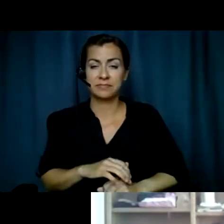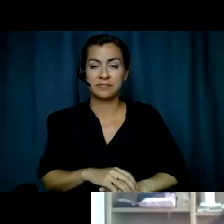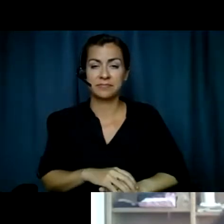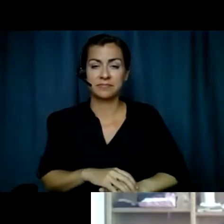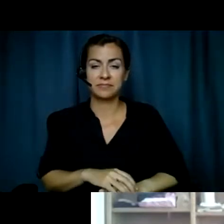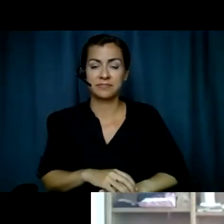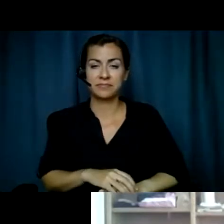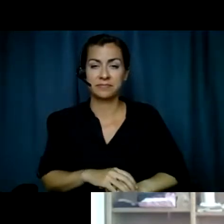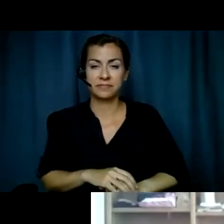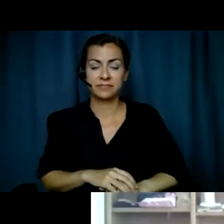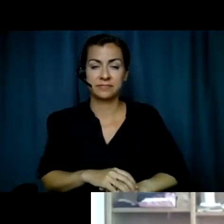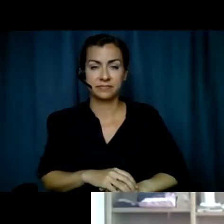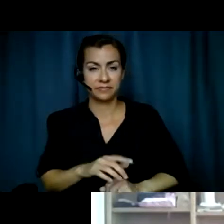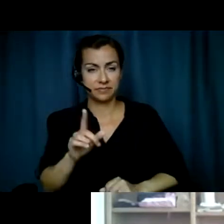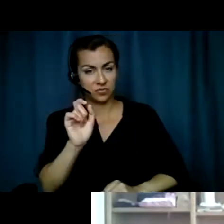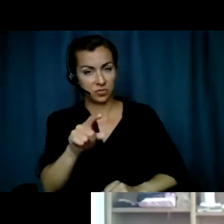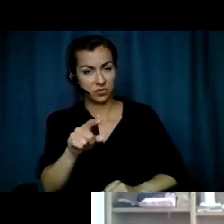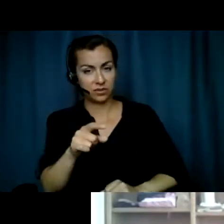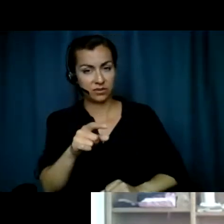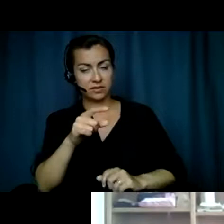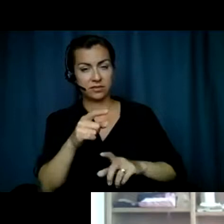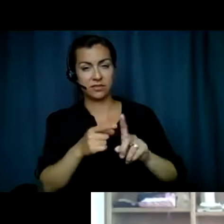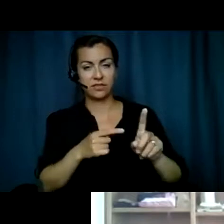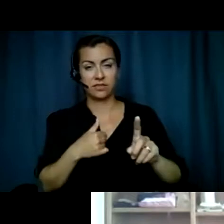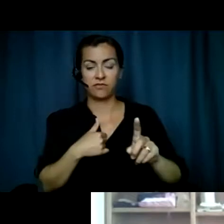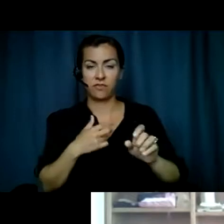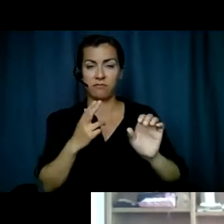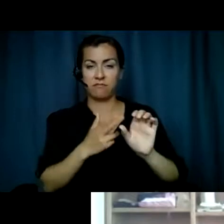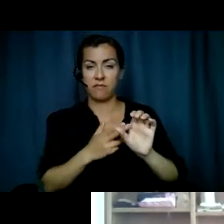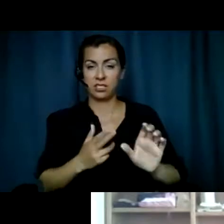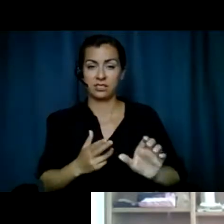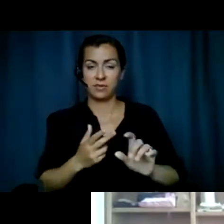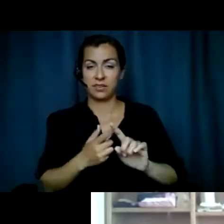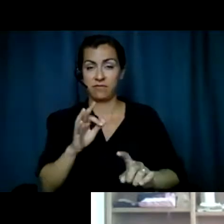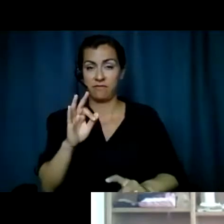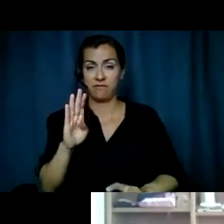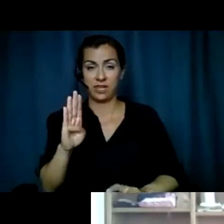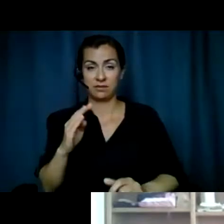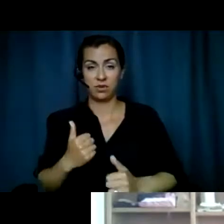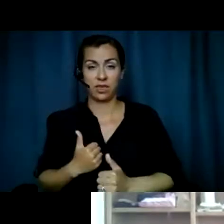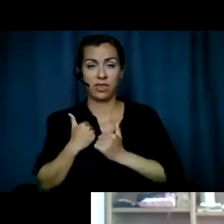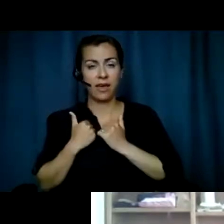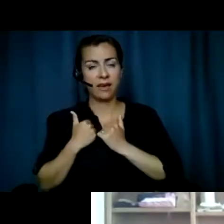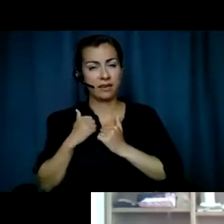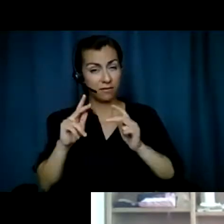Phil this question is for you it sounds like, and